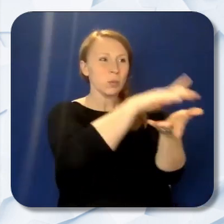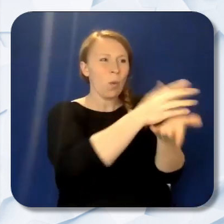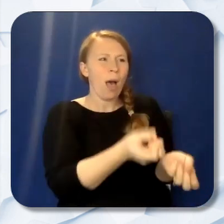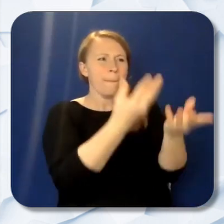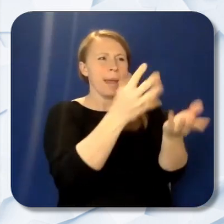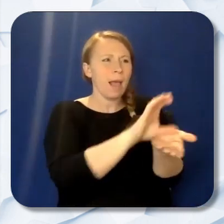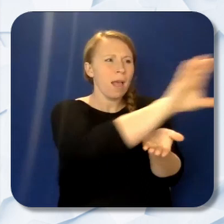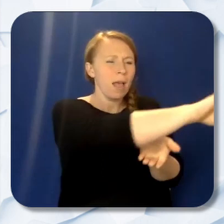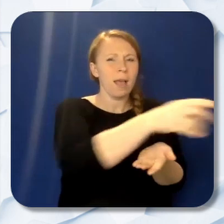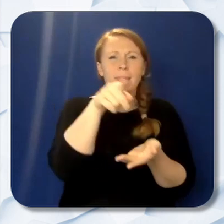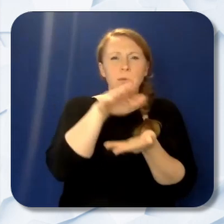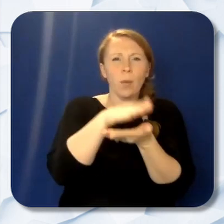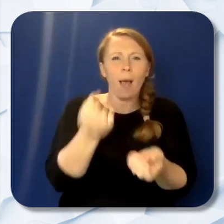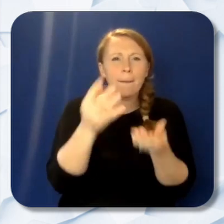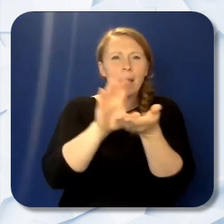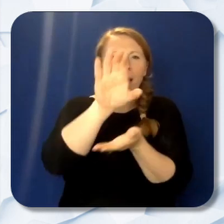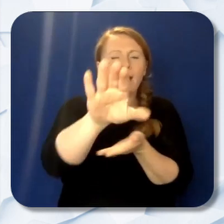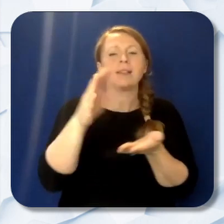see that that justification for a larger amount of units.